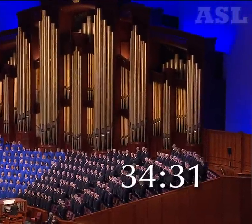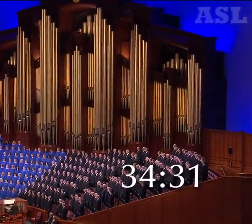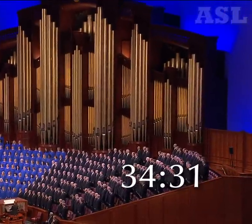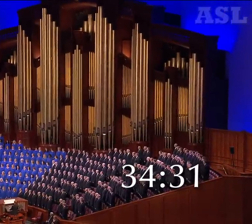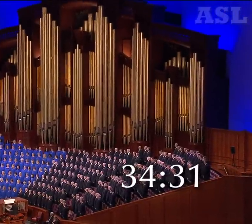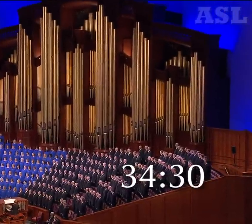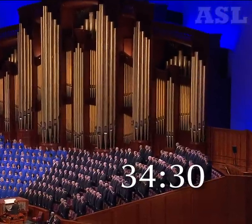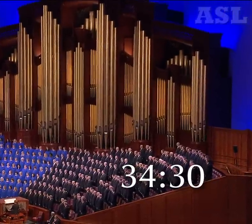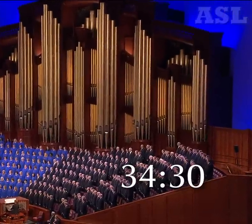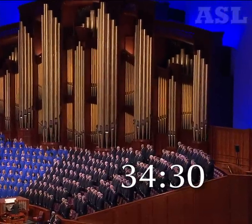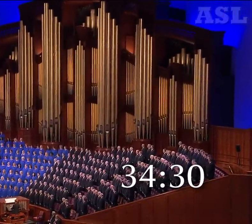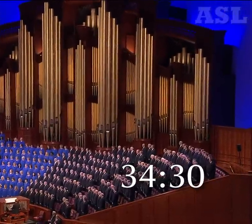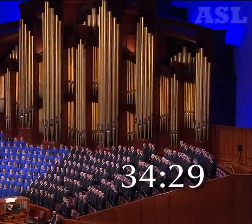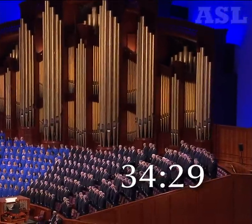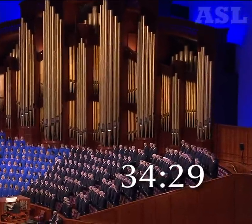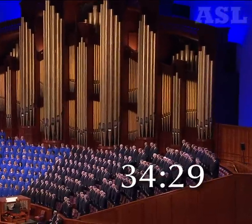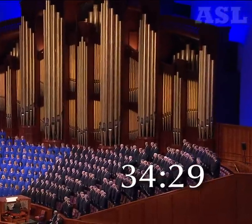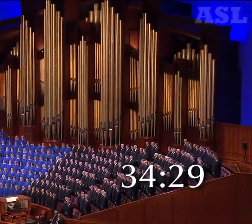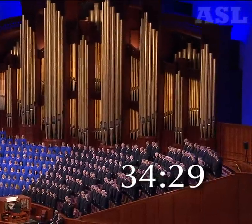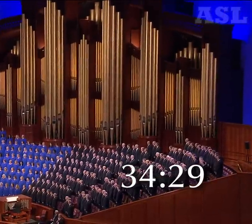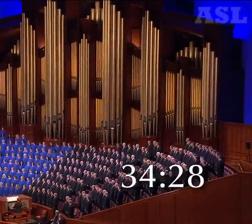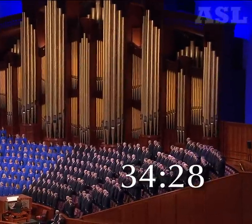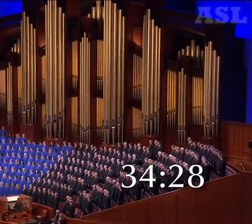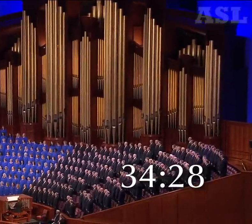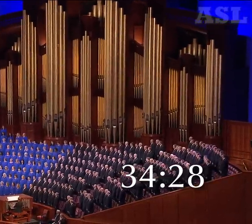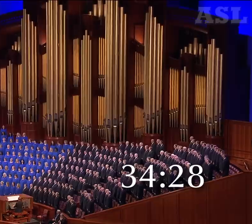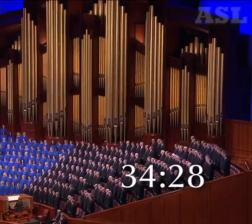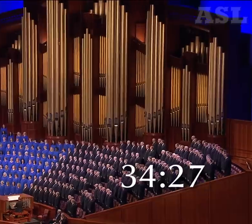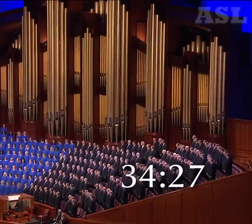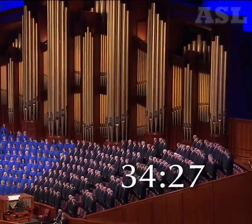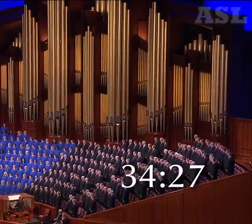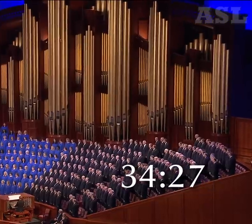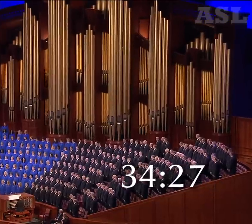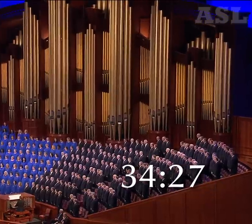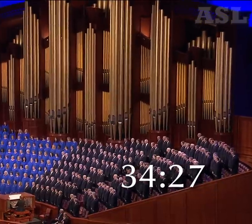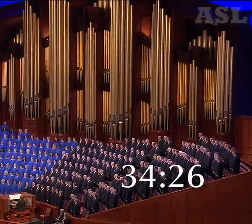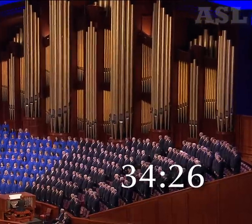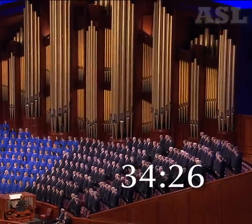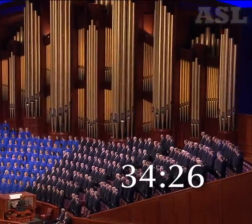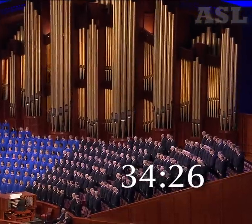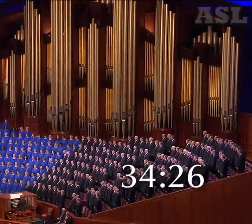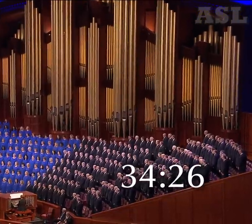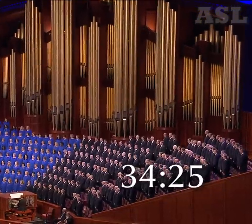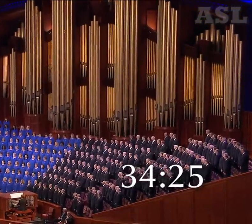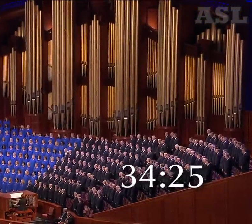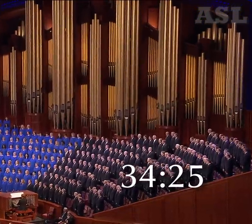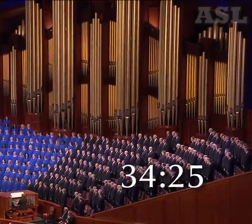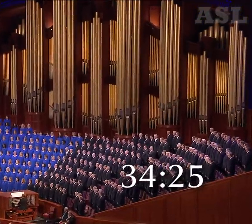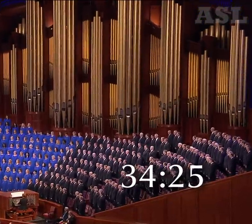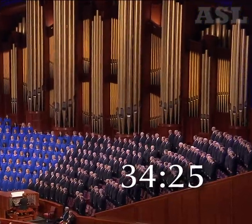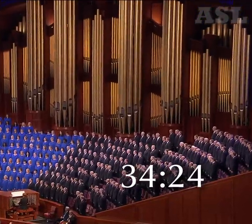THIS IS THE ENGLISH CLOSED CAPTION CHANNEL OF THE CHURCH OF JESUS CHRIST OF LATTER-DAY SAINTS.